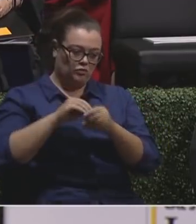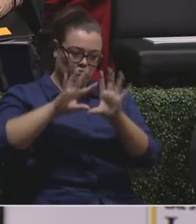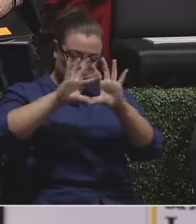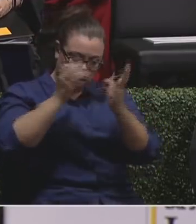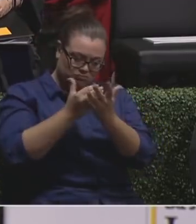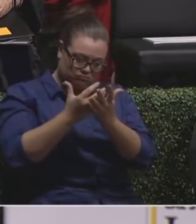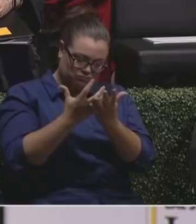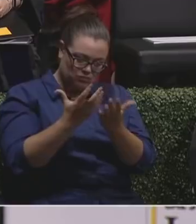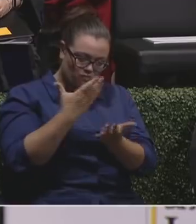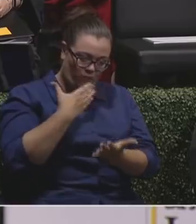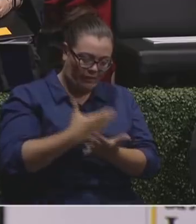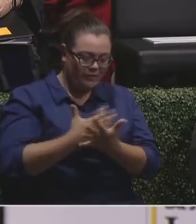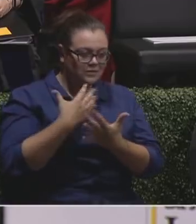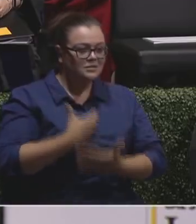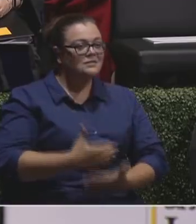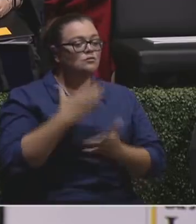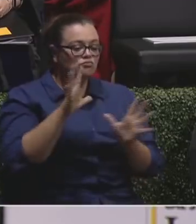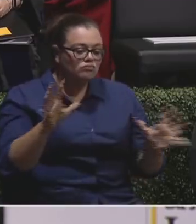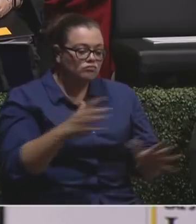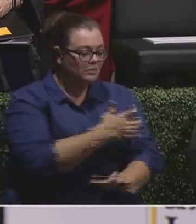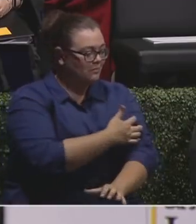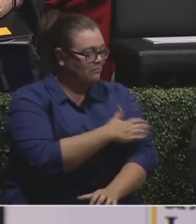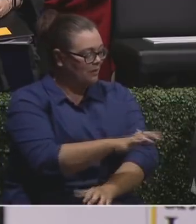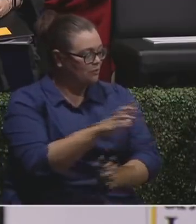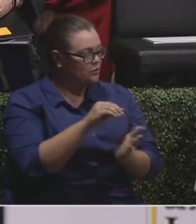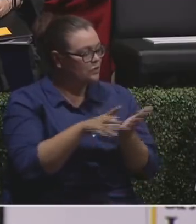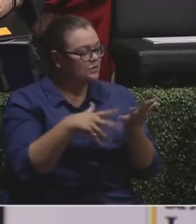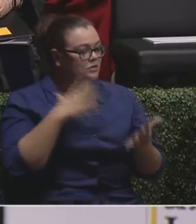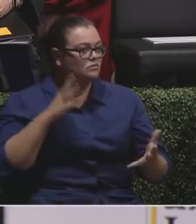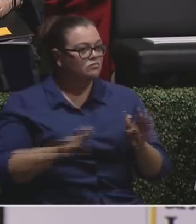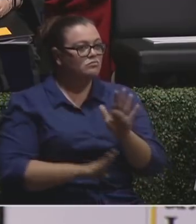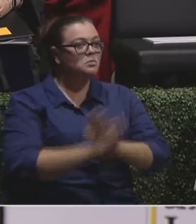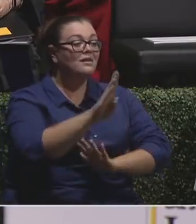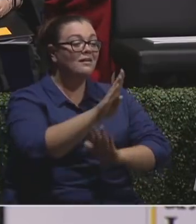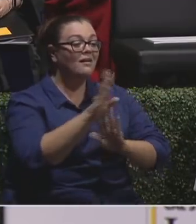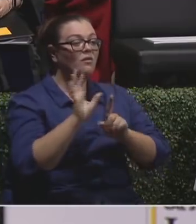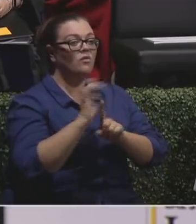WE INTEGRATE ACADEMIC RIGOR, COMMUNITY, FAMILY, AND WELLNESS TO EMPOWER STUDENTS TO THRIVE IN A